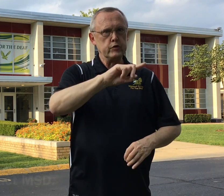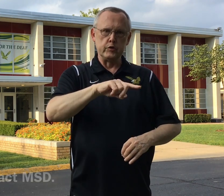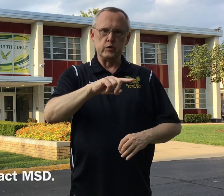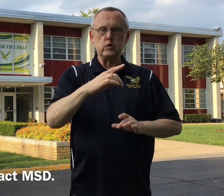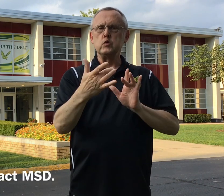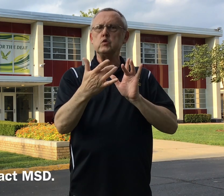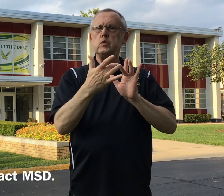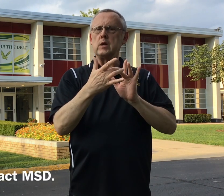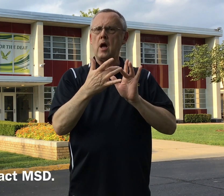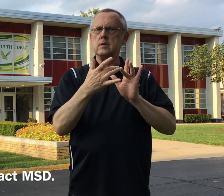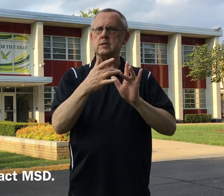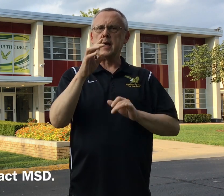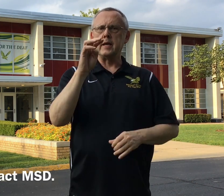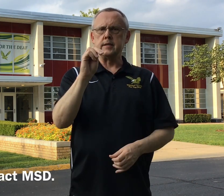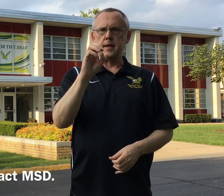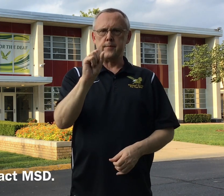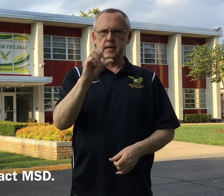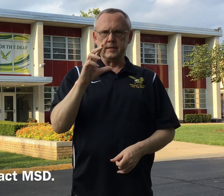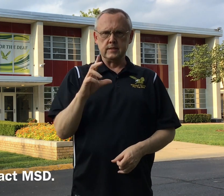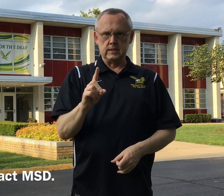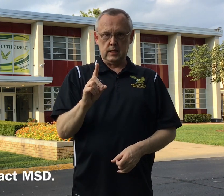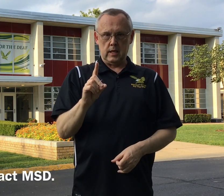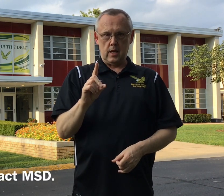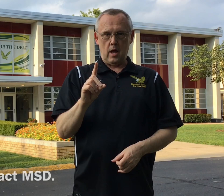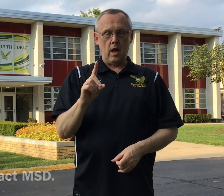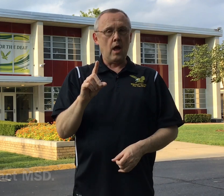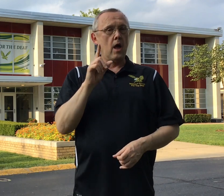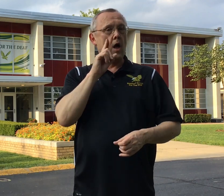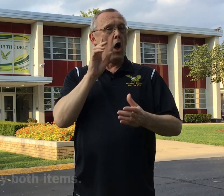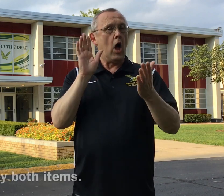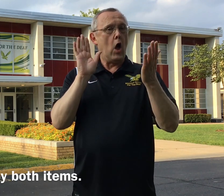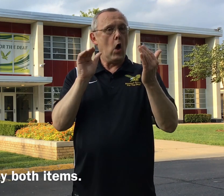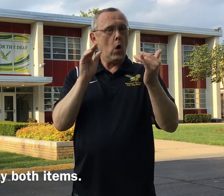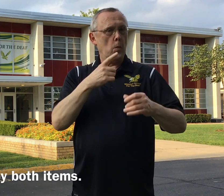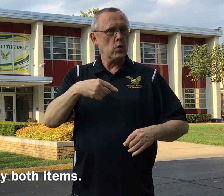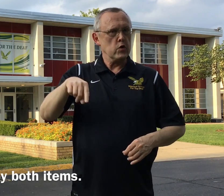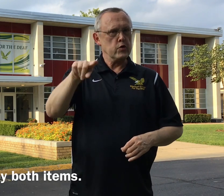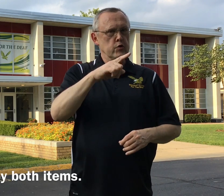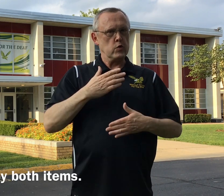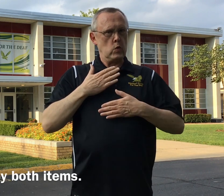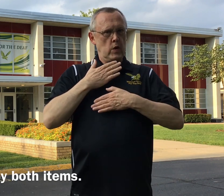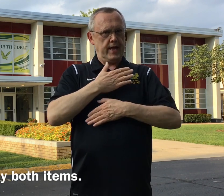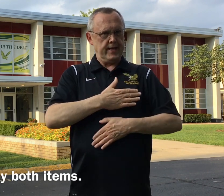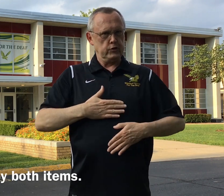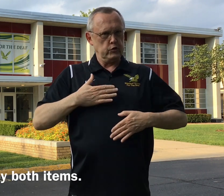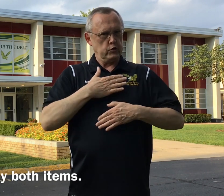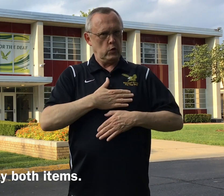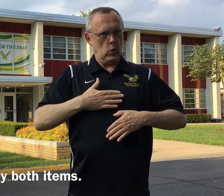for you to contact MSD I Hope you enjoy both items